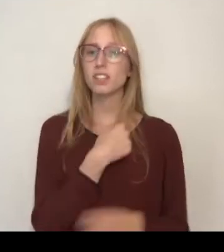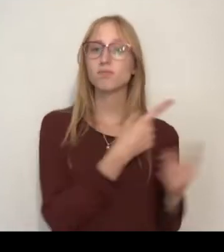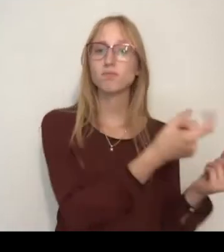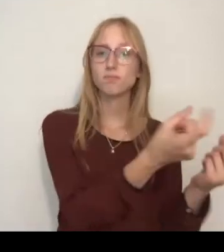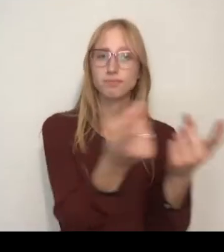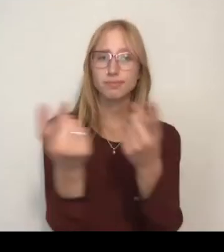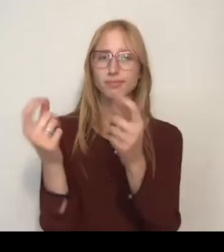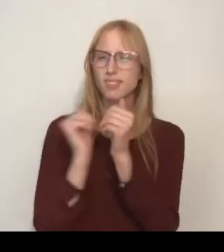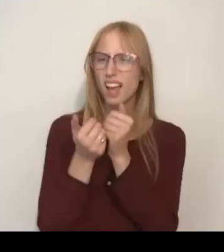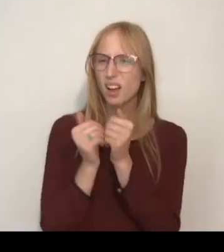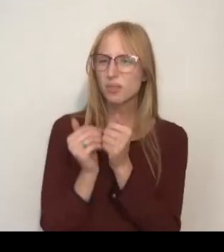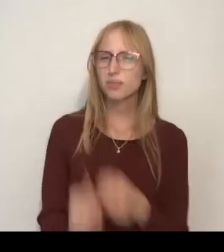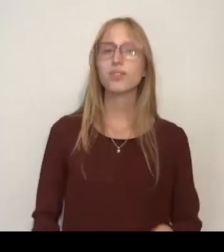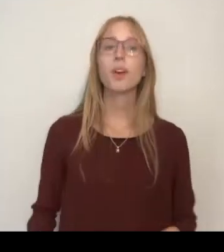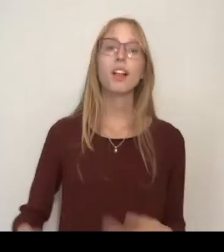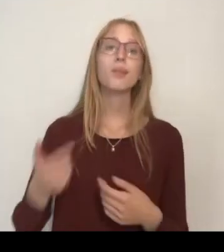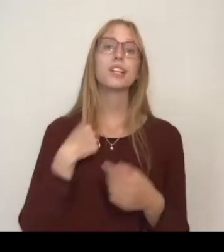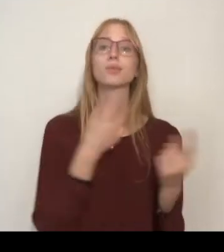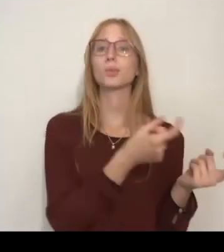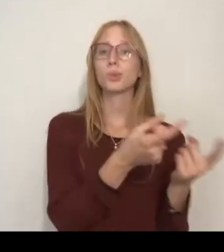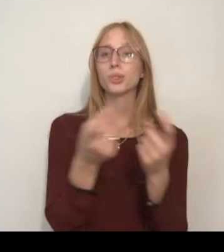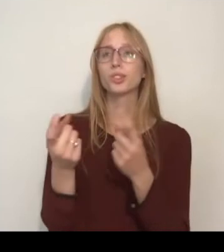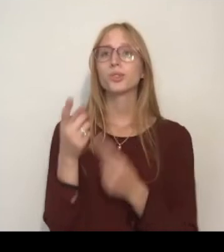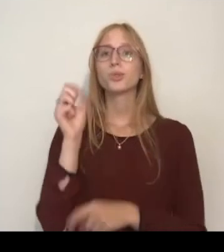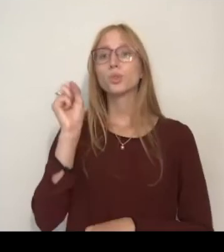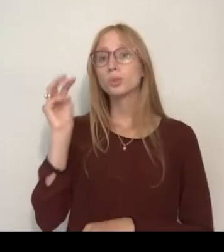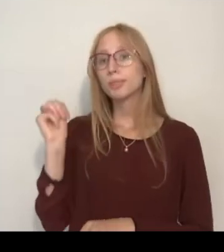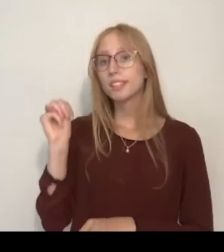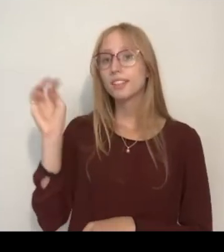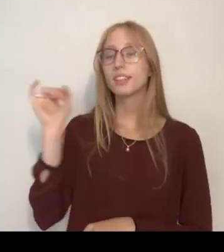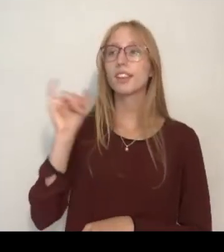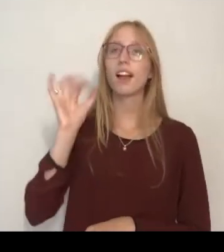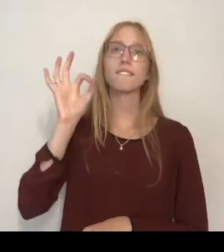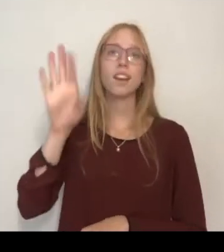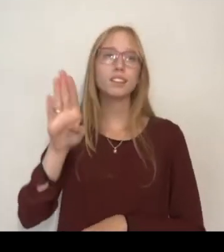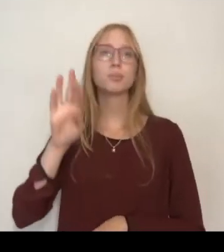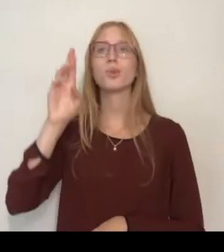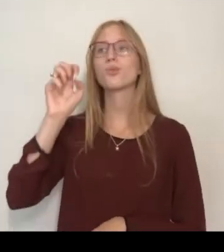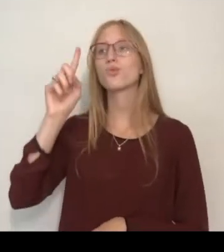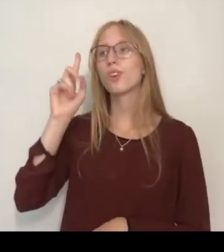How did we recruit our participants? We recruited through various social media platforms